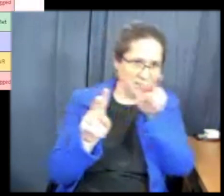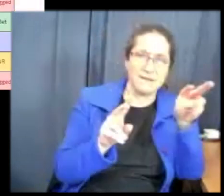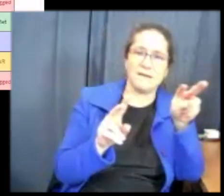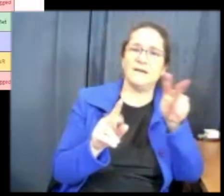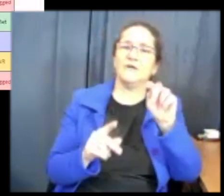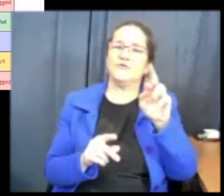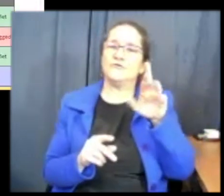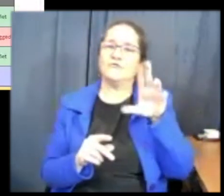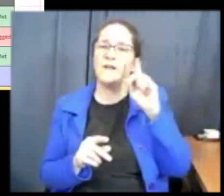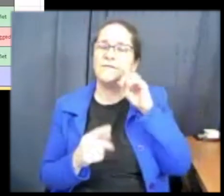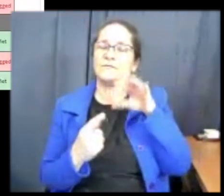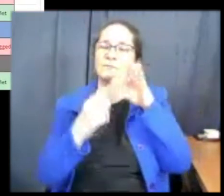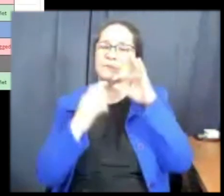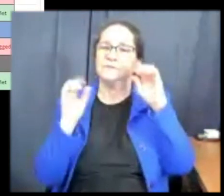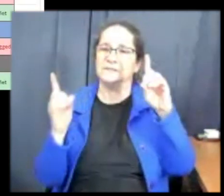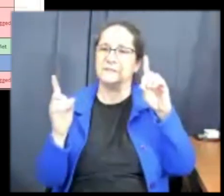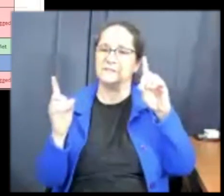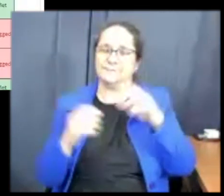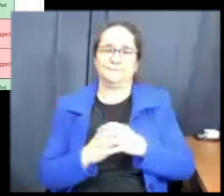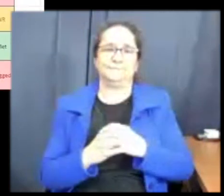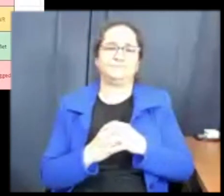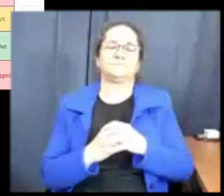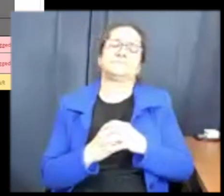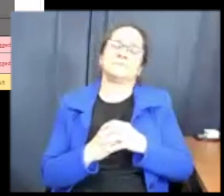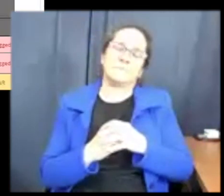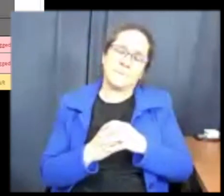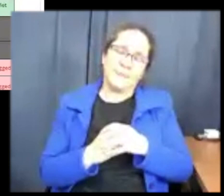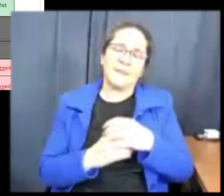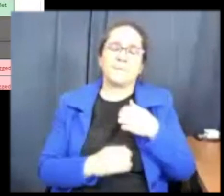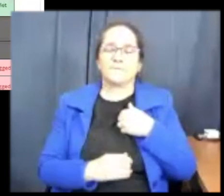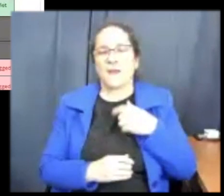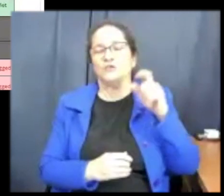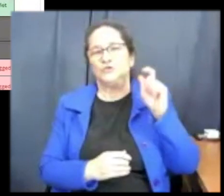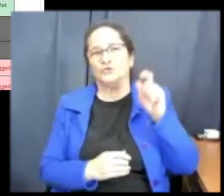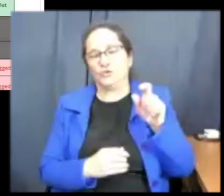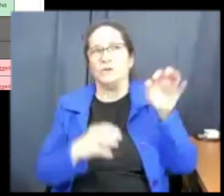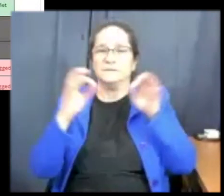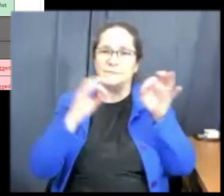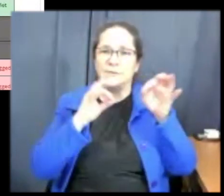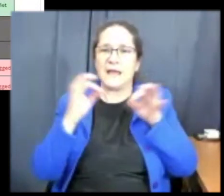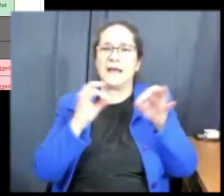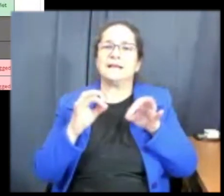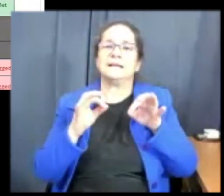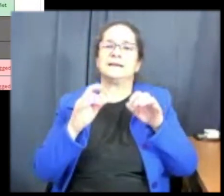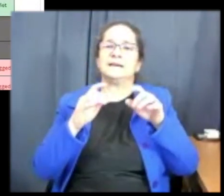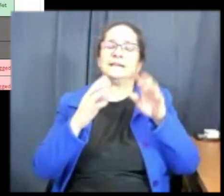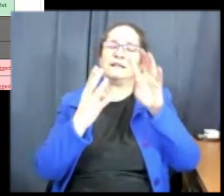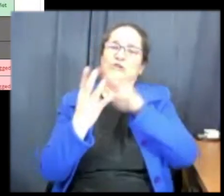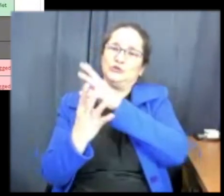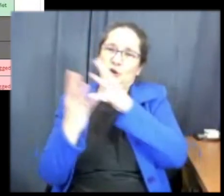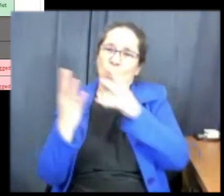Um, I guess I should go through and explain this whole chart to you, which I didn't do with beginning, my apologies.